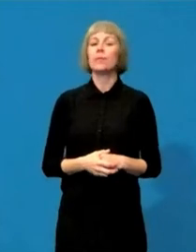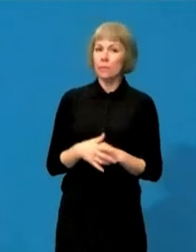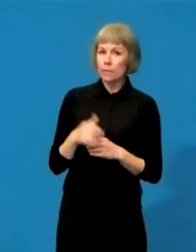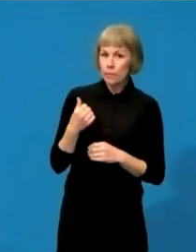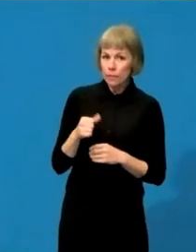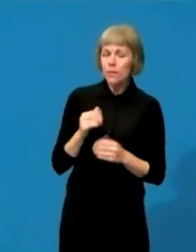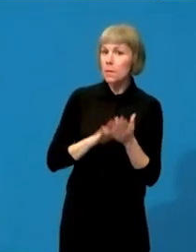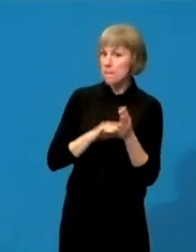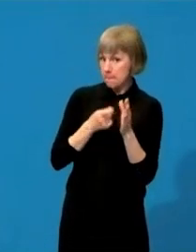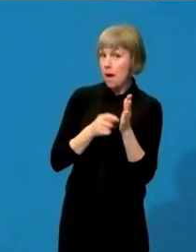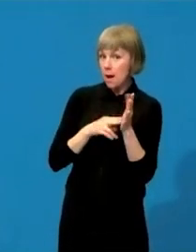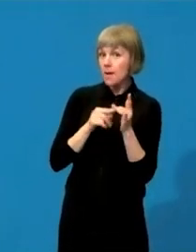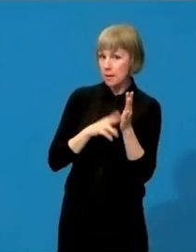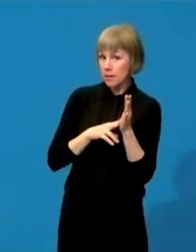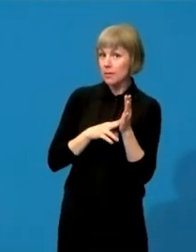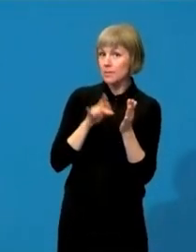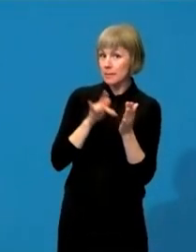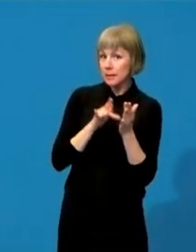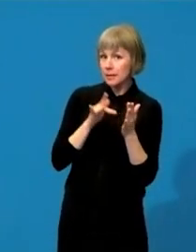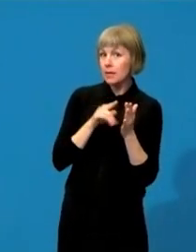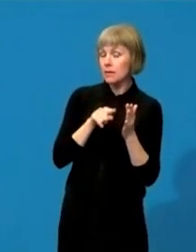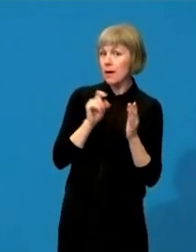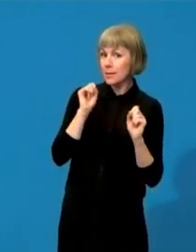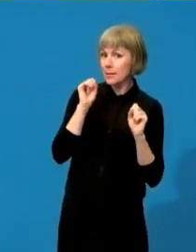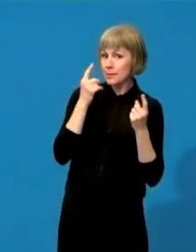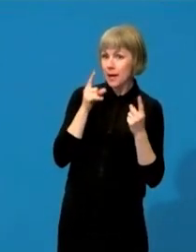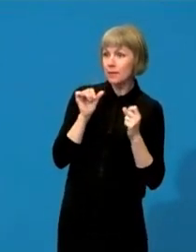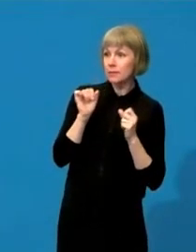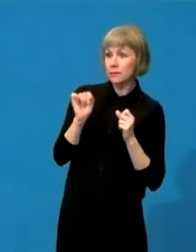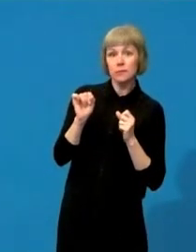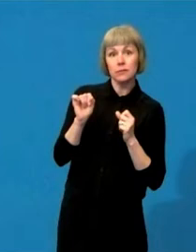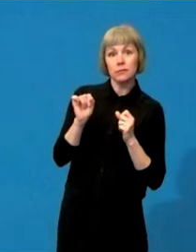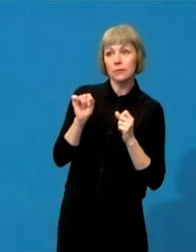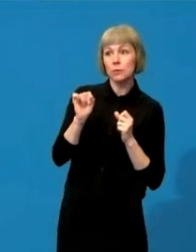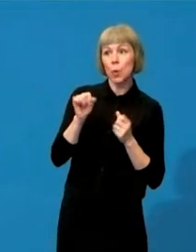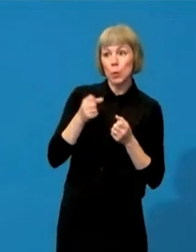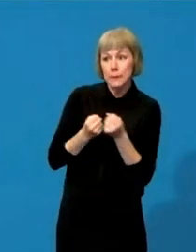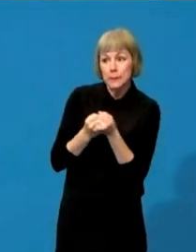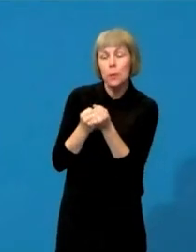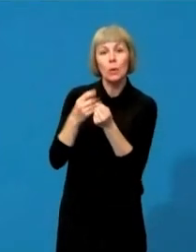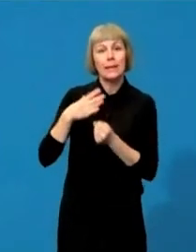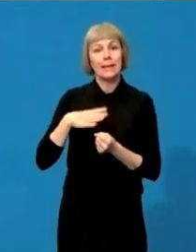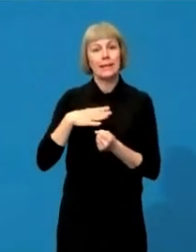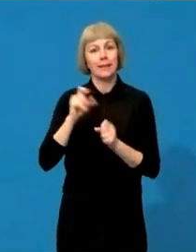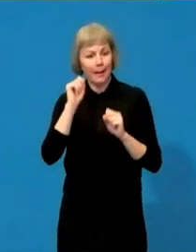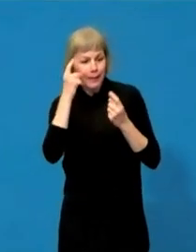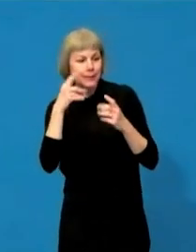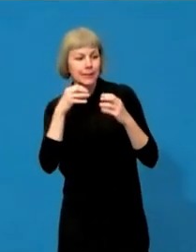understands how you need support, how Bubbaboy might need support, so that you have